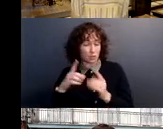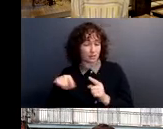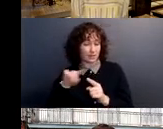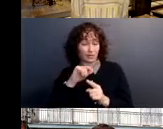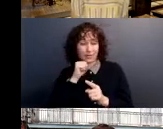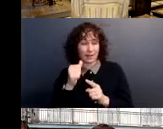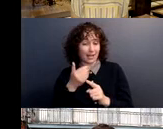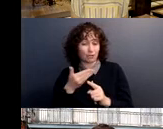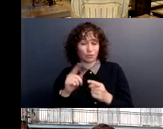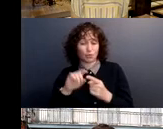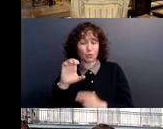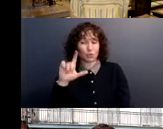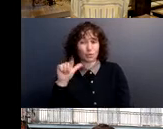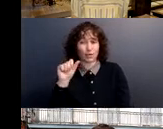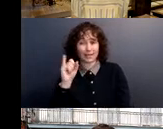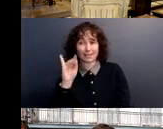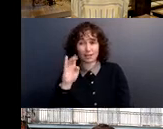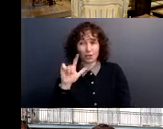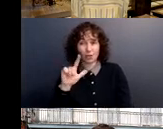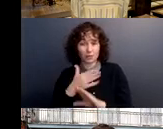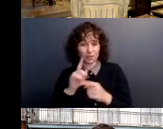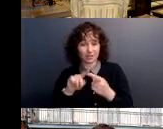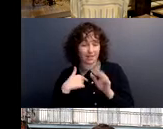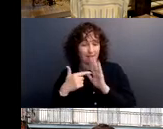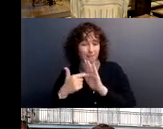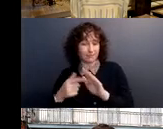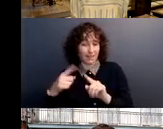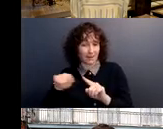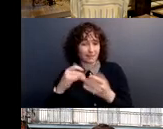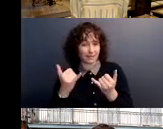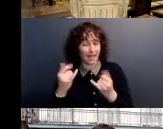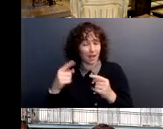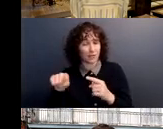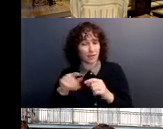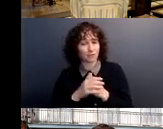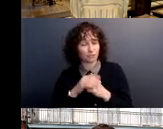to classical until I introduced them. And now they really didn't seem to want